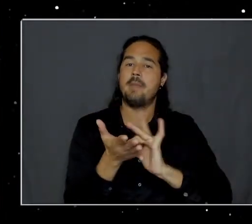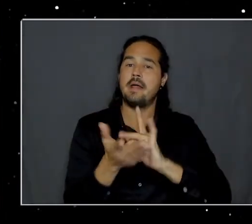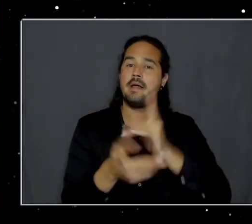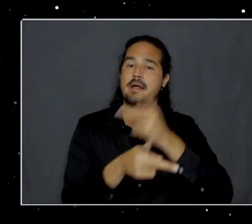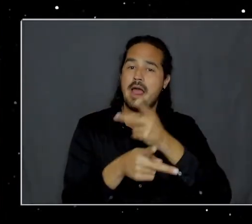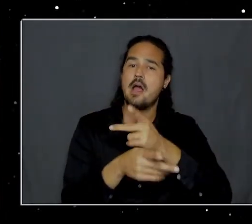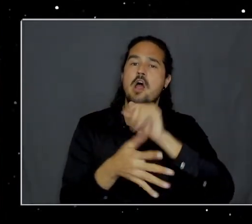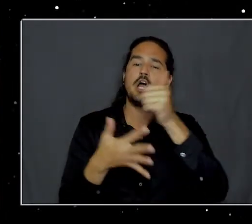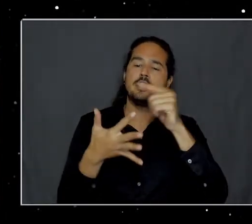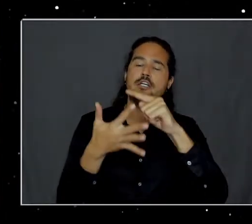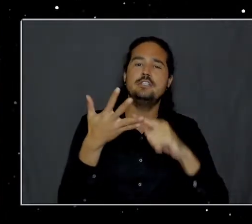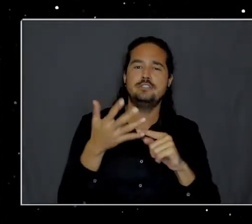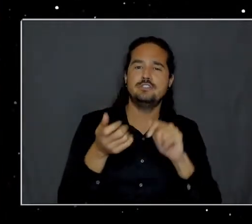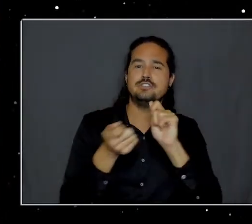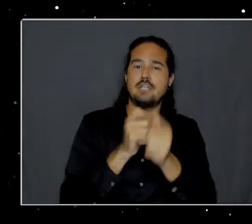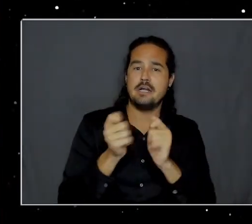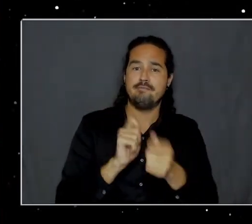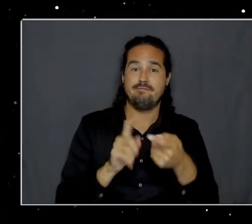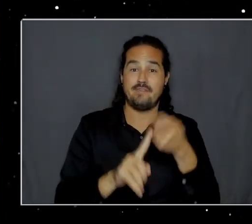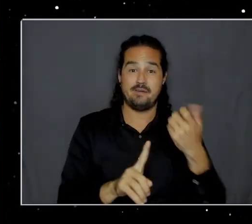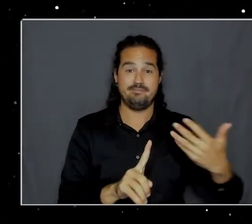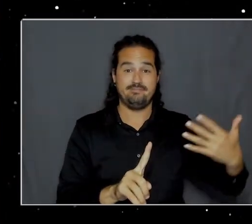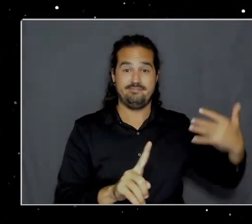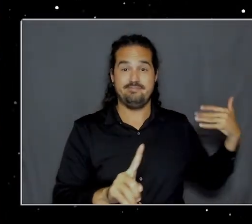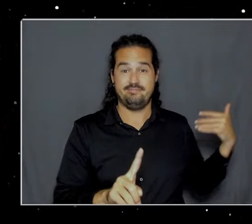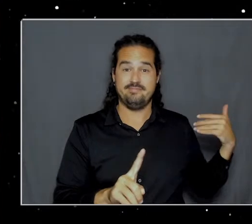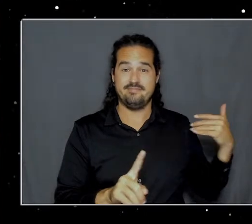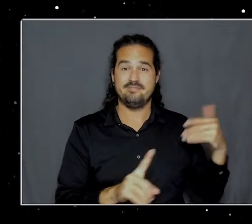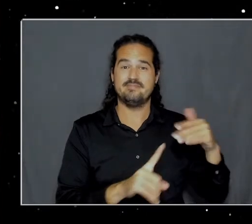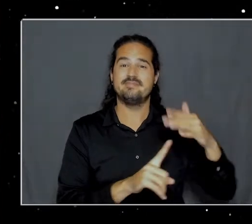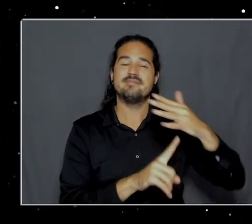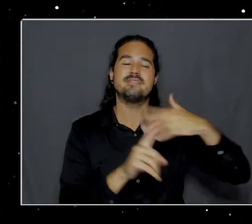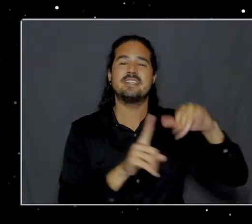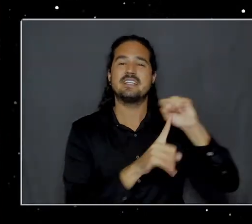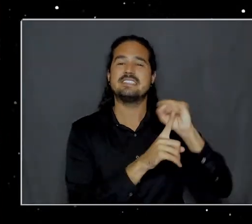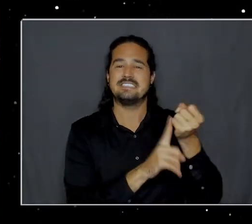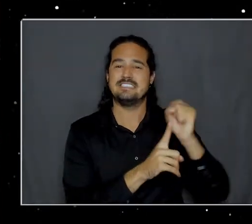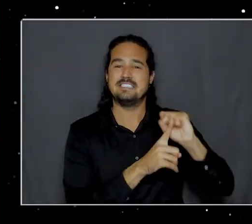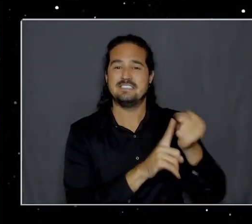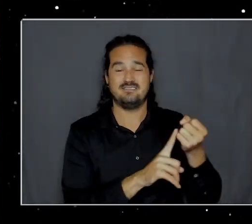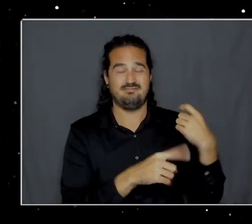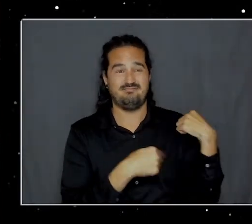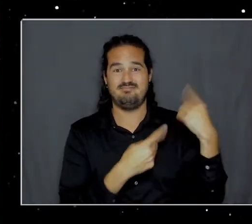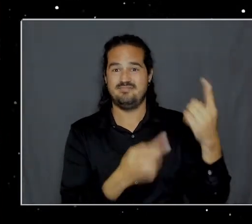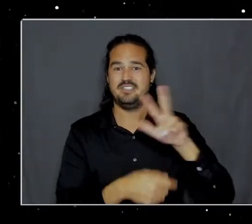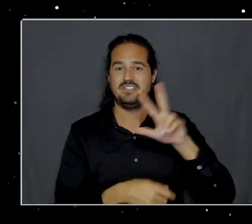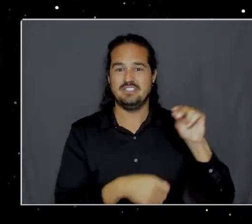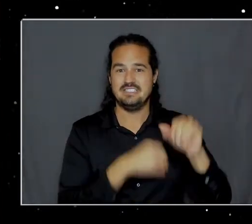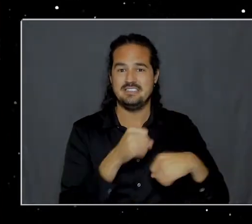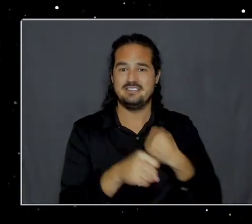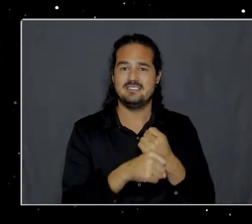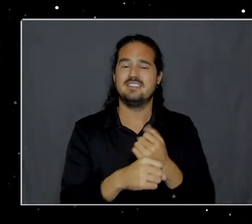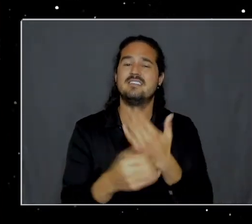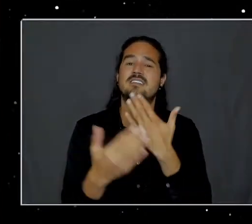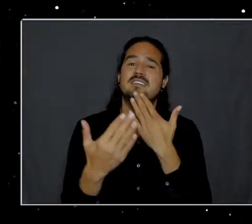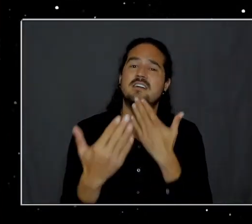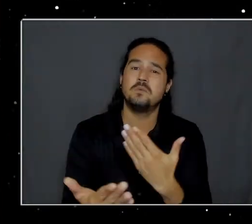CONDITIONS THAT EXISTED MORE THAN 30 YEARS AGO.